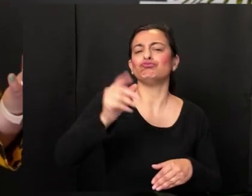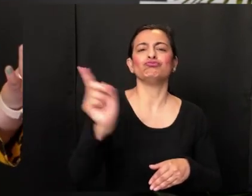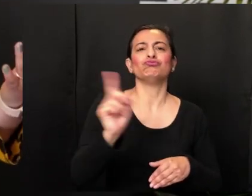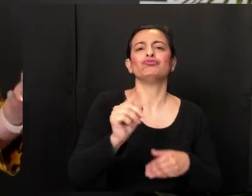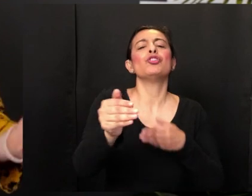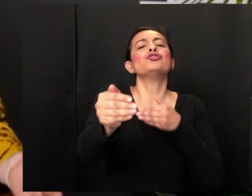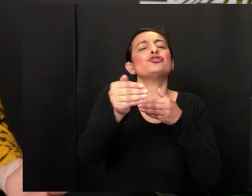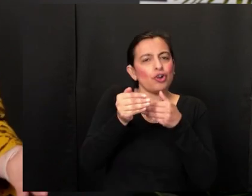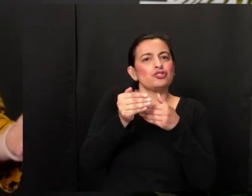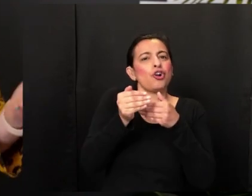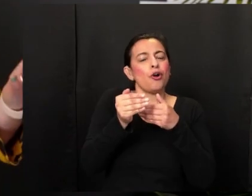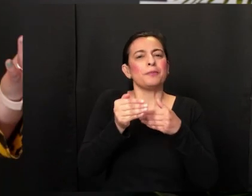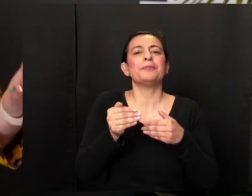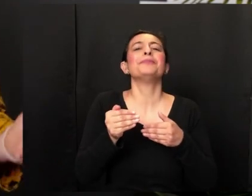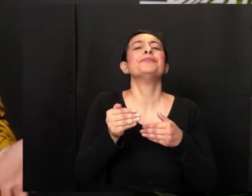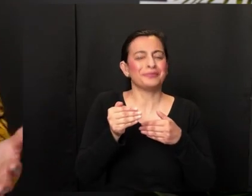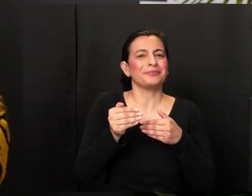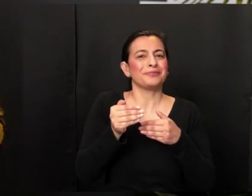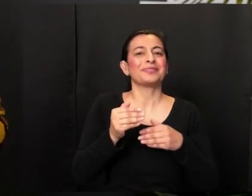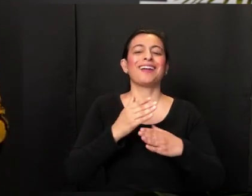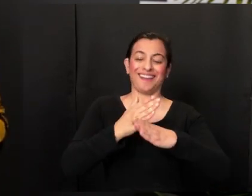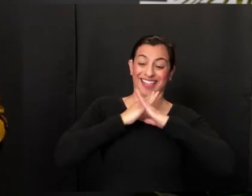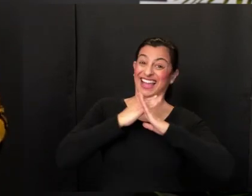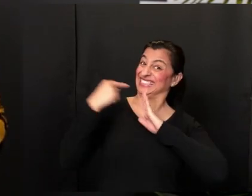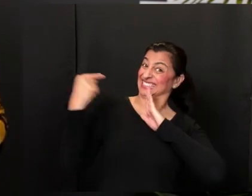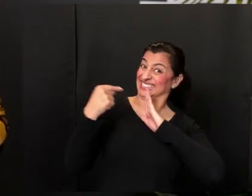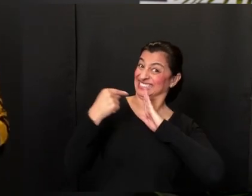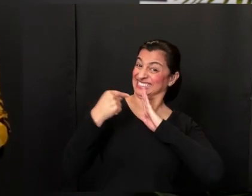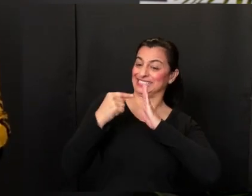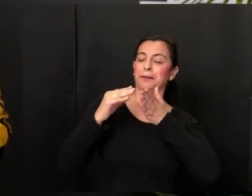but they definitely disabled you.